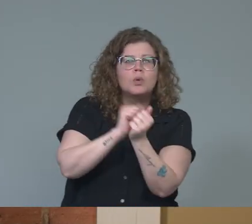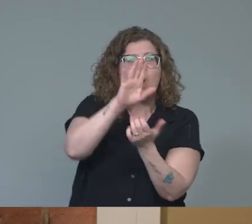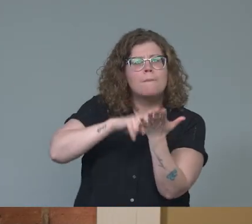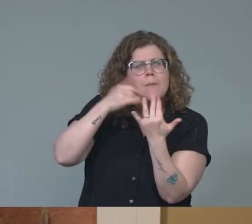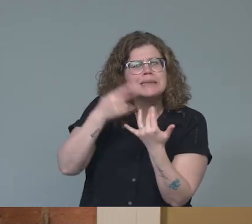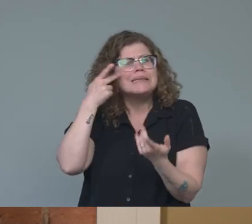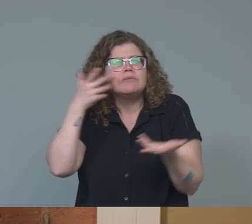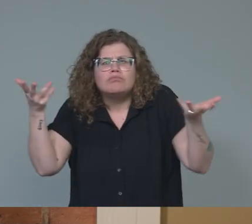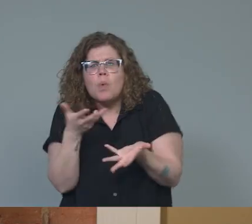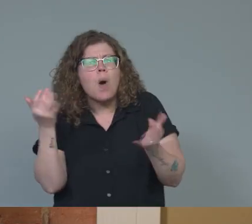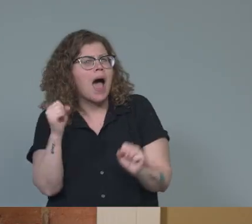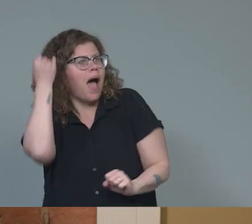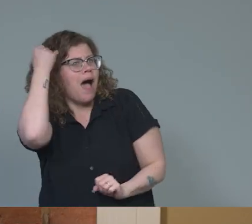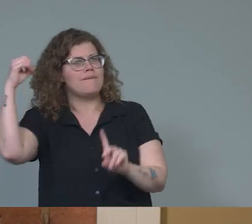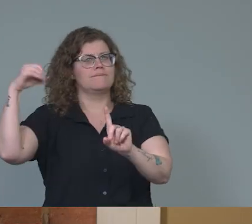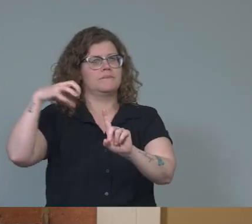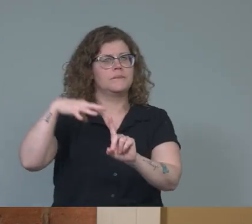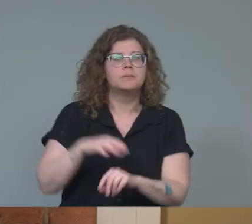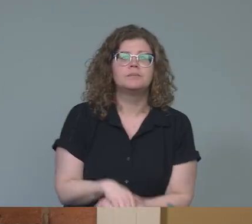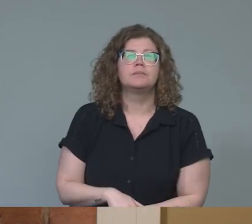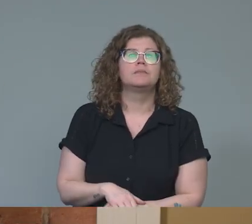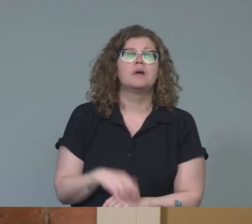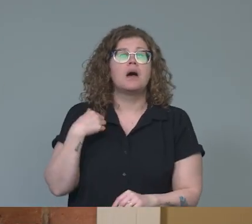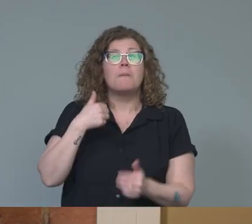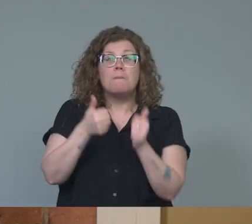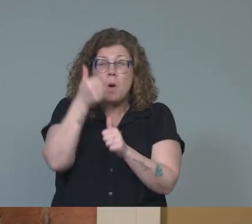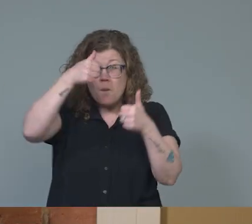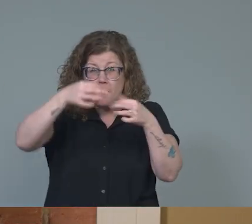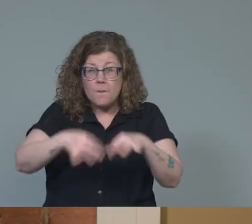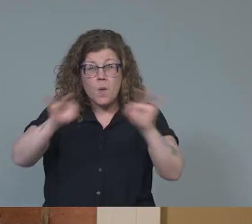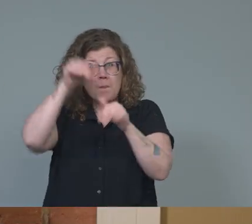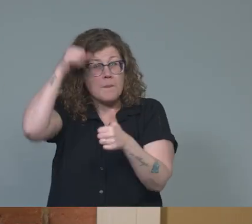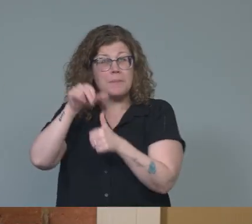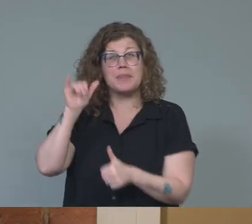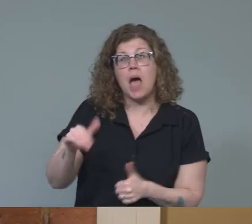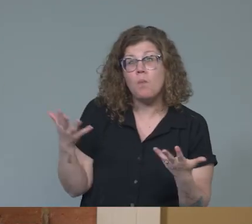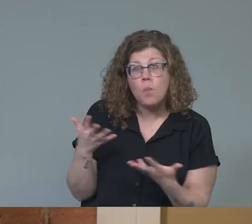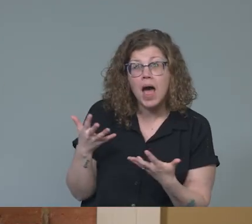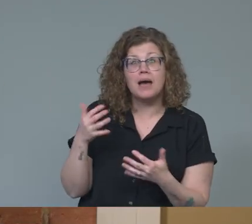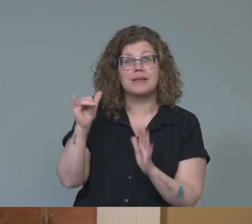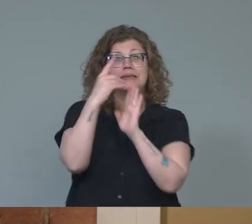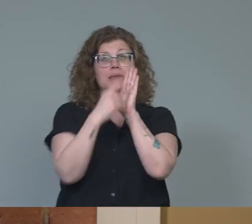from various different perspectives based on their own needs. Every single one of these people